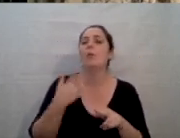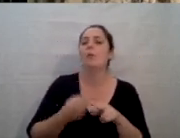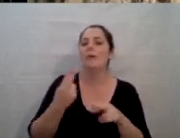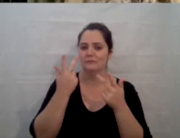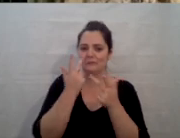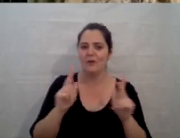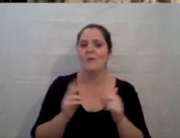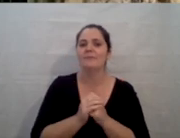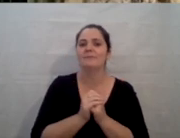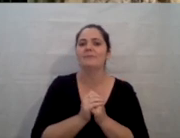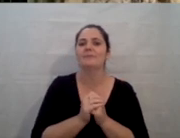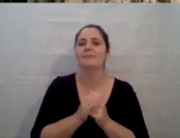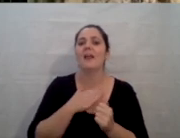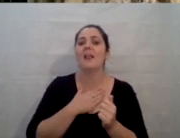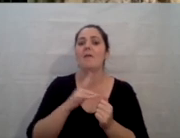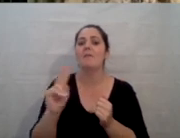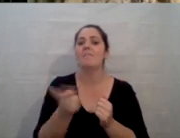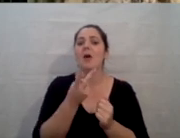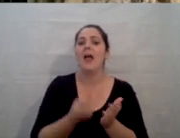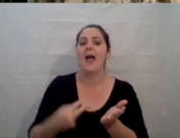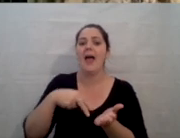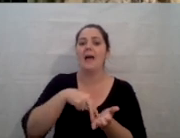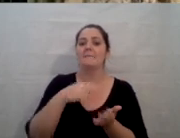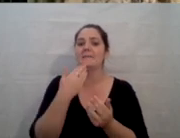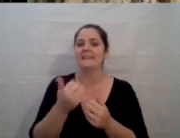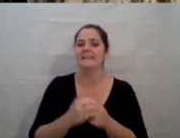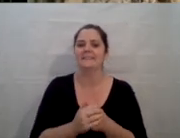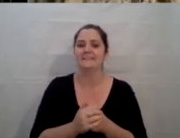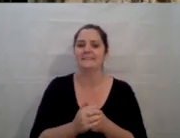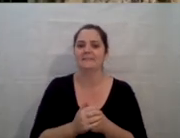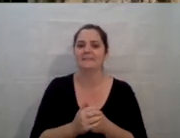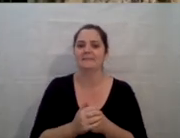have Atticus and I'm going to have Rachel stand up for us here on the stage.